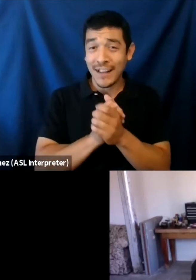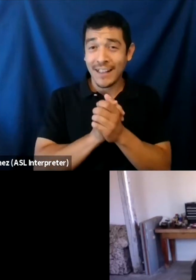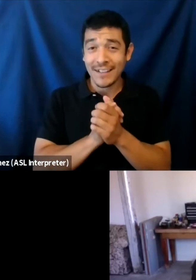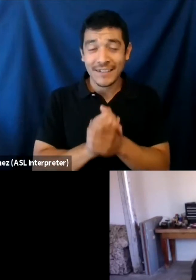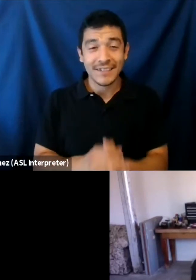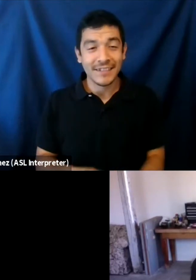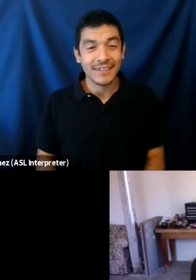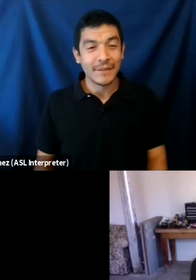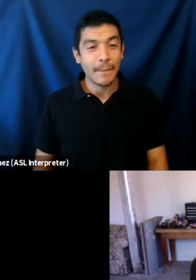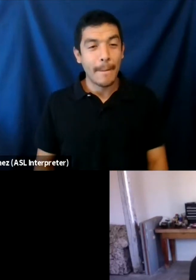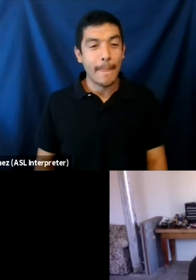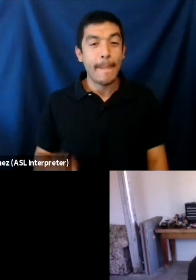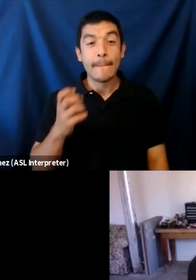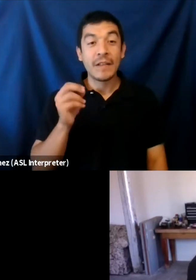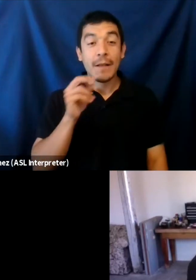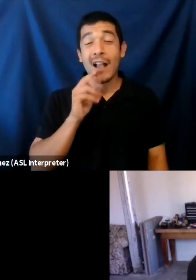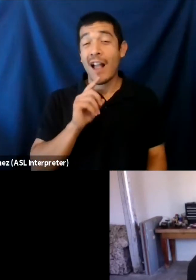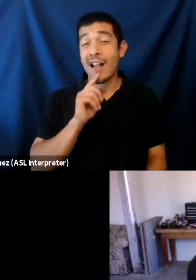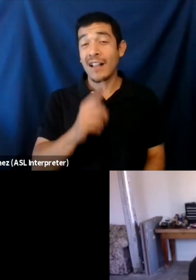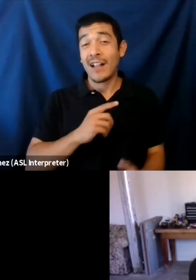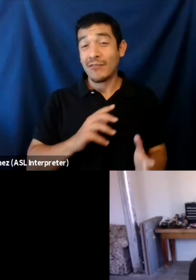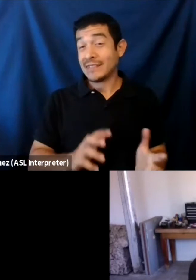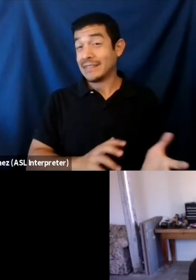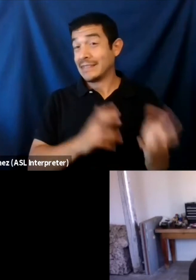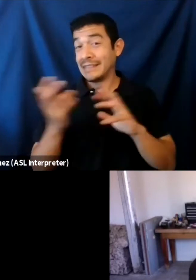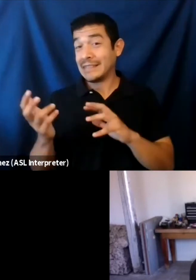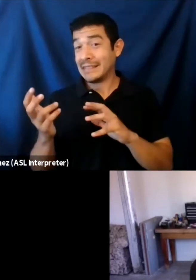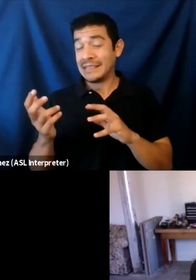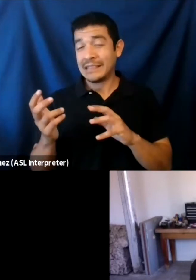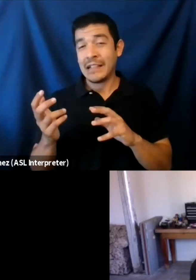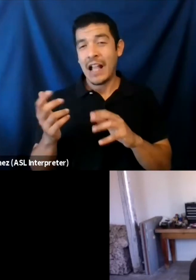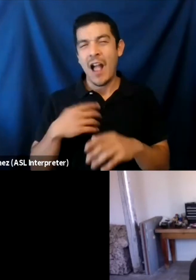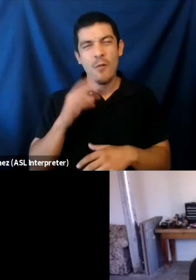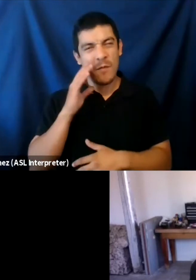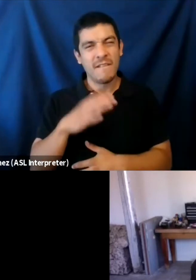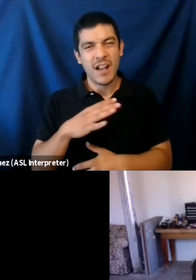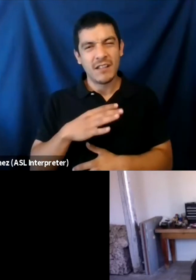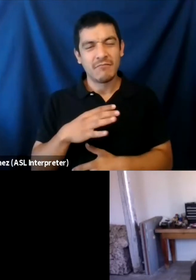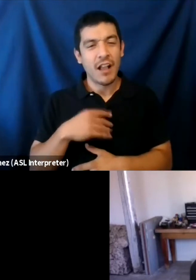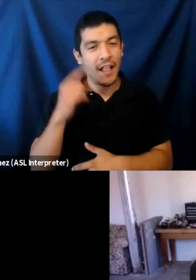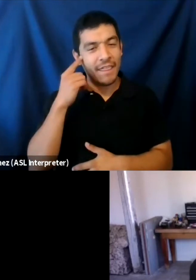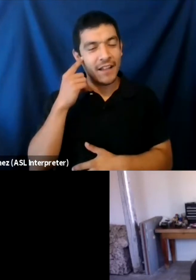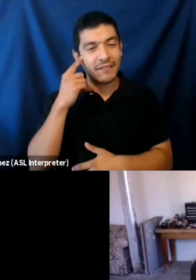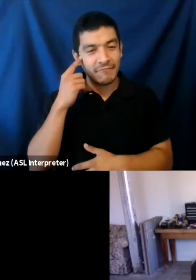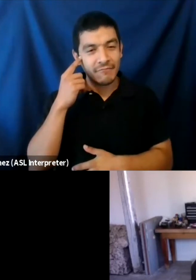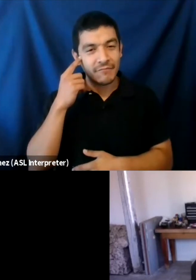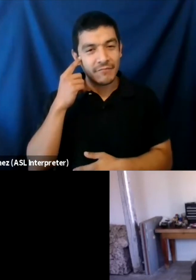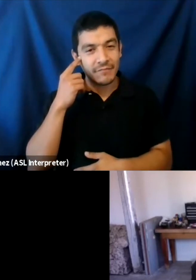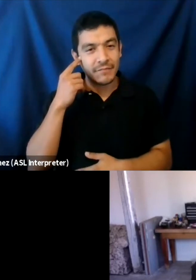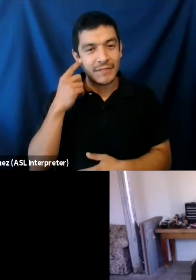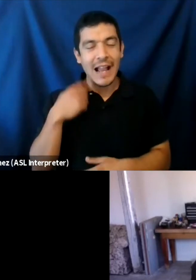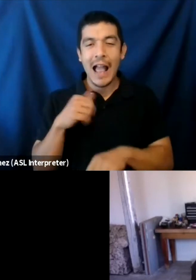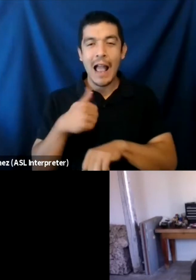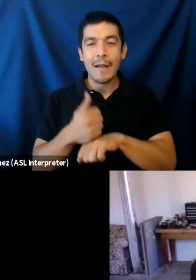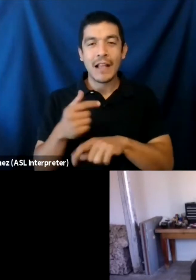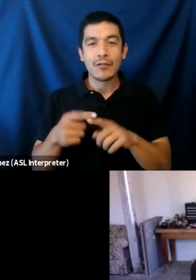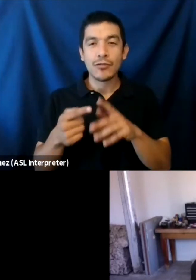Unless I really mess it up in the next few weeks. I'm yeah, I'm set to take off this on January 1st